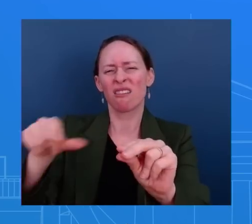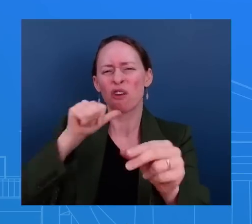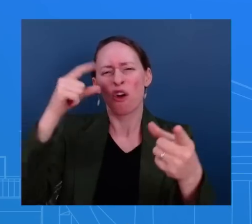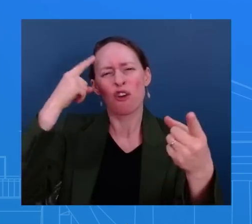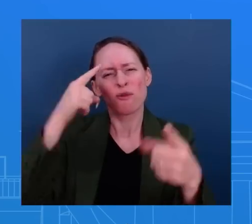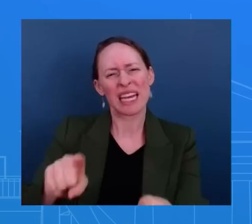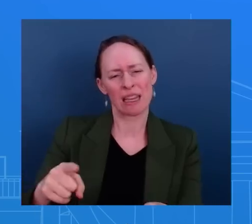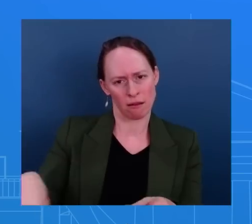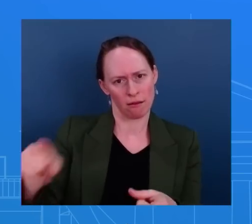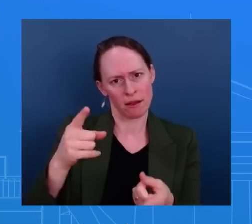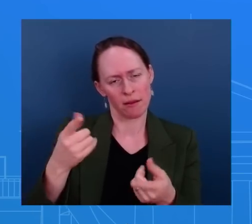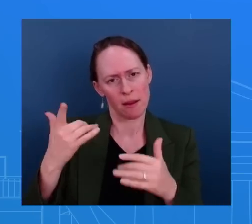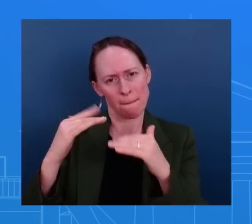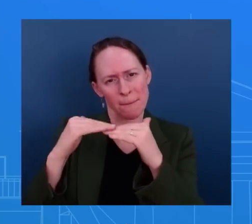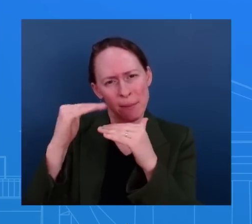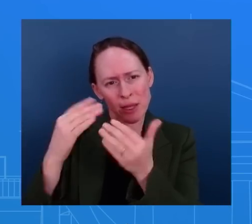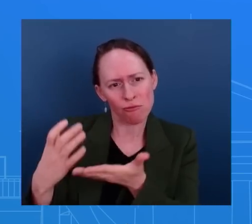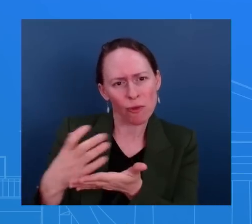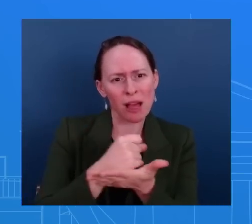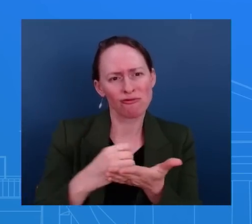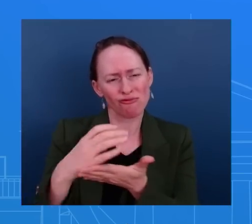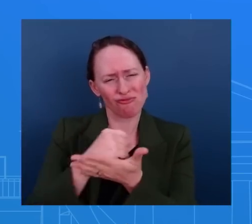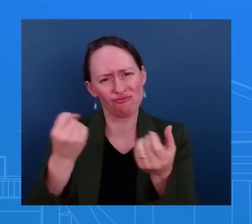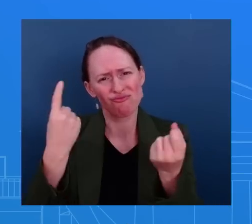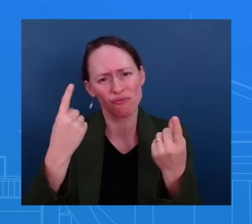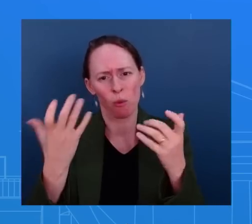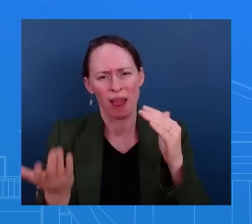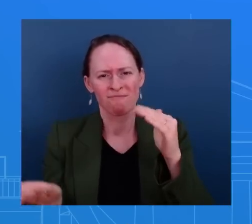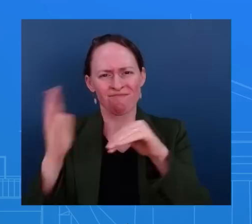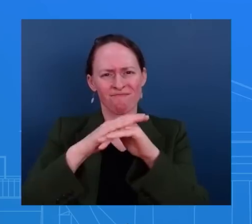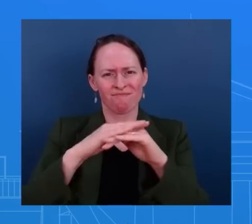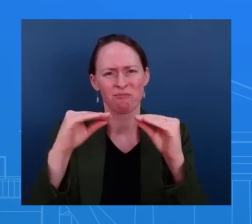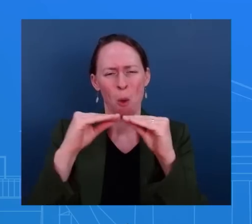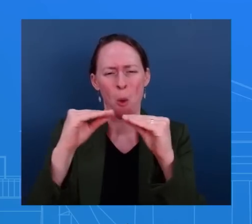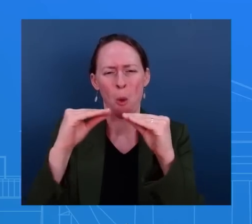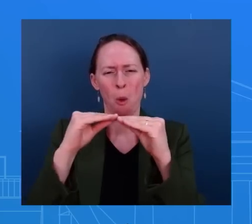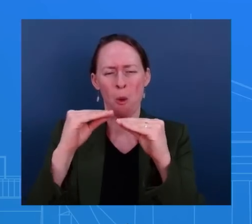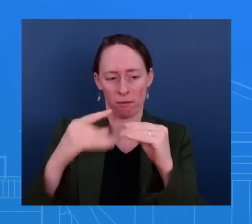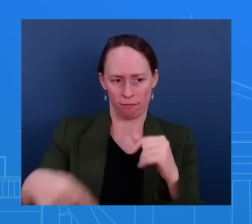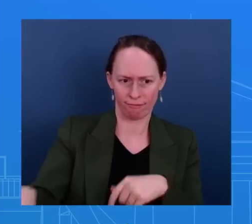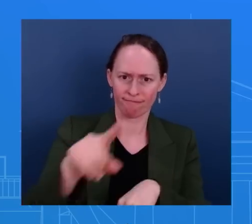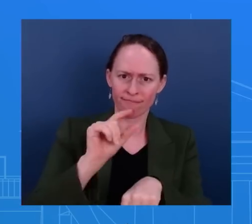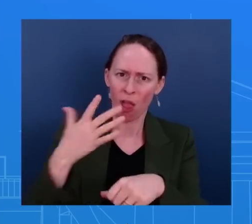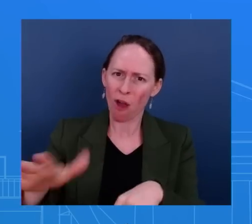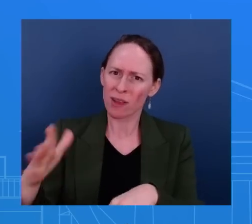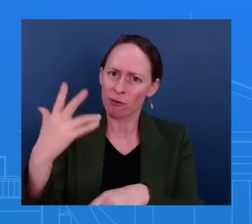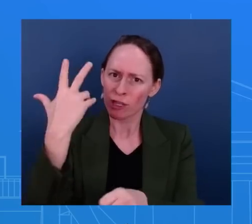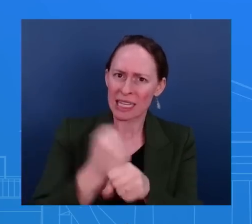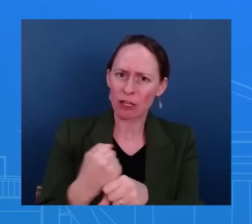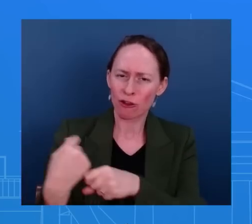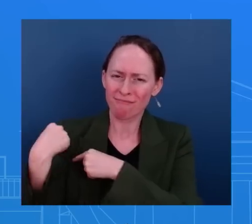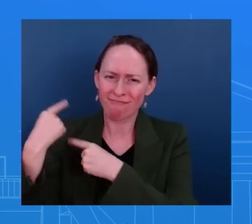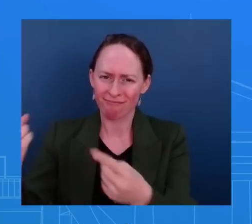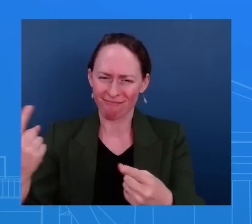has talked about the last three and a half years -- making sure that we have an economy that works for all, not leaving anybody behind,